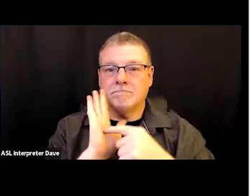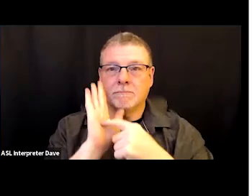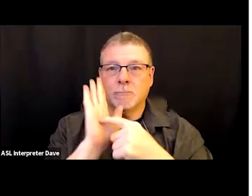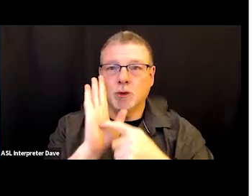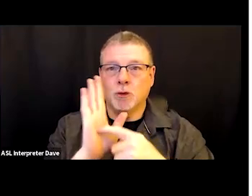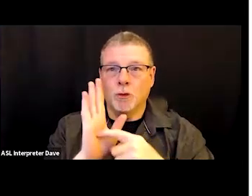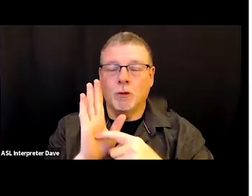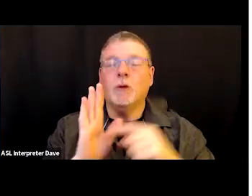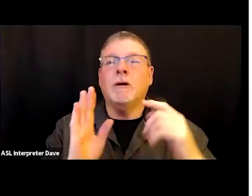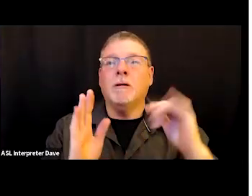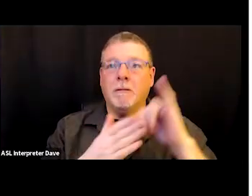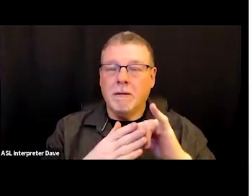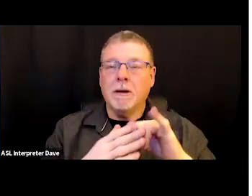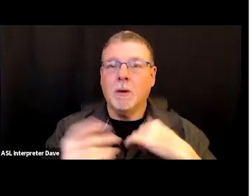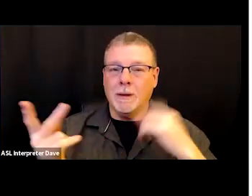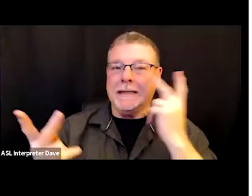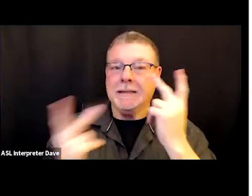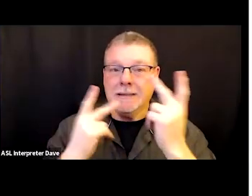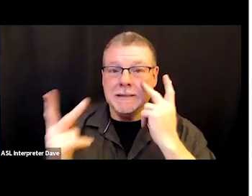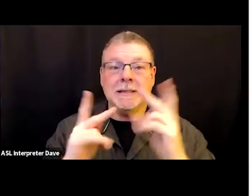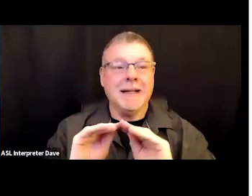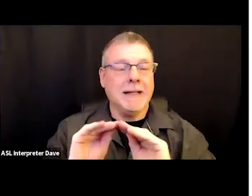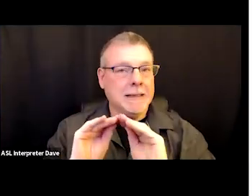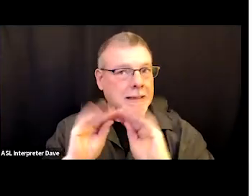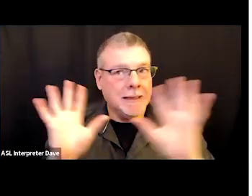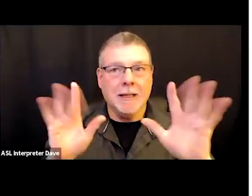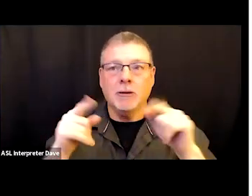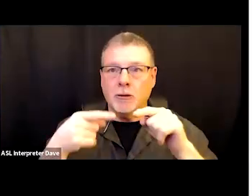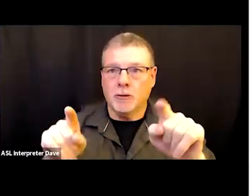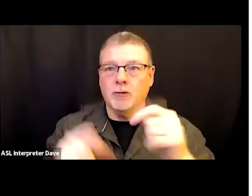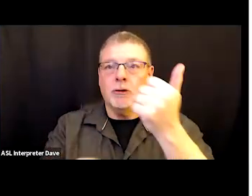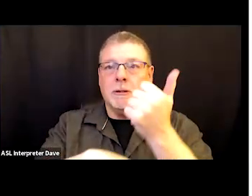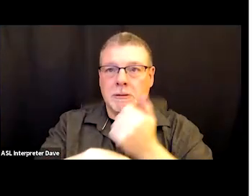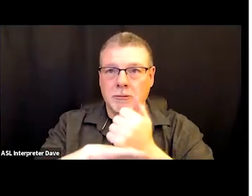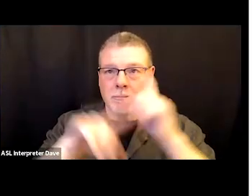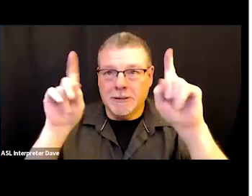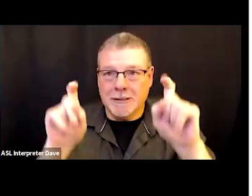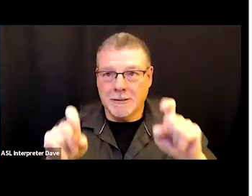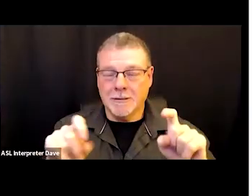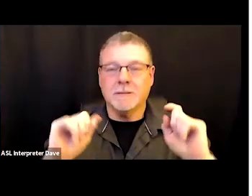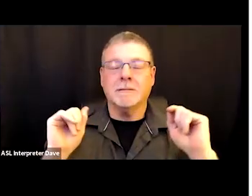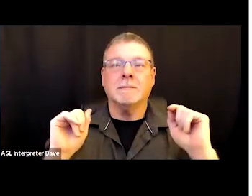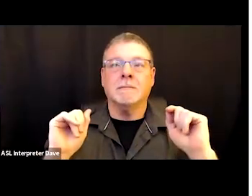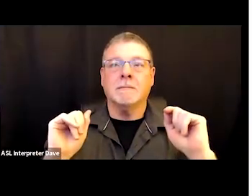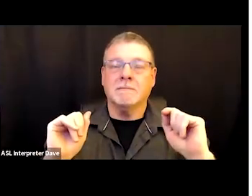that we can see very clearly in a drug testing environment that would indicate that somebody may have trauma.